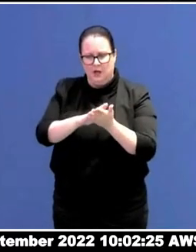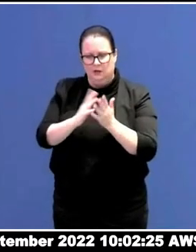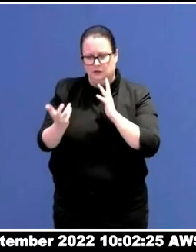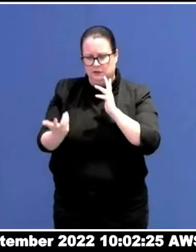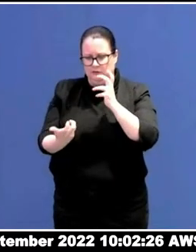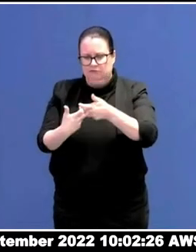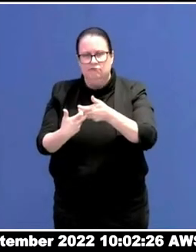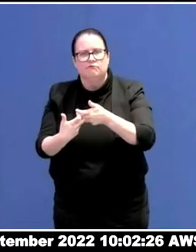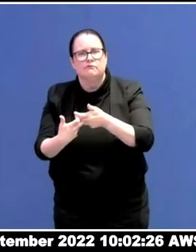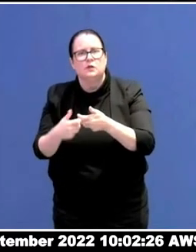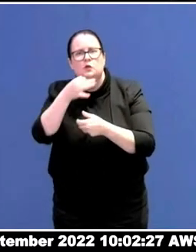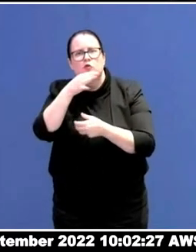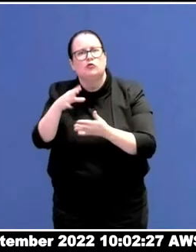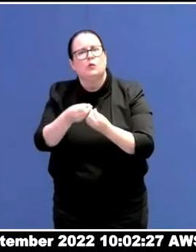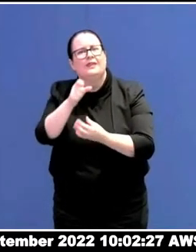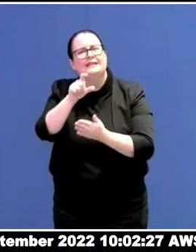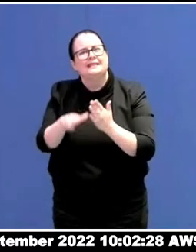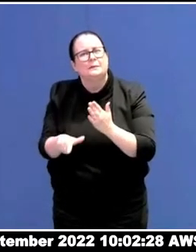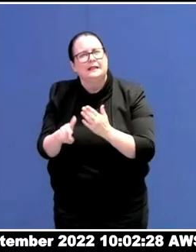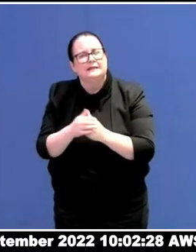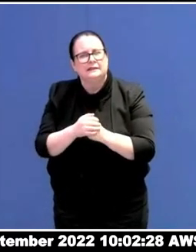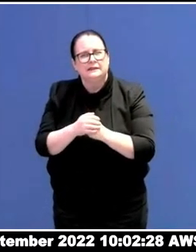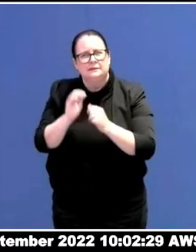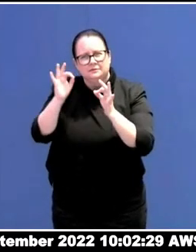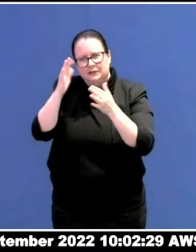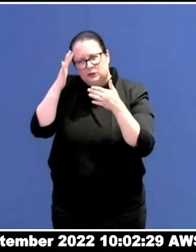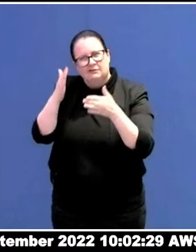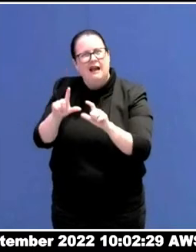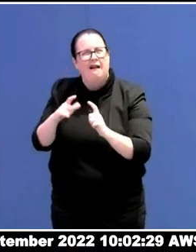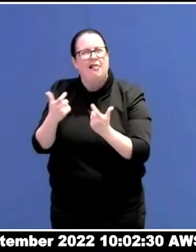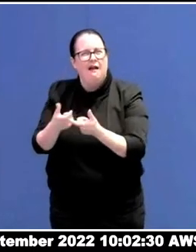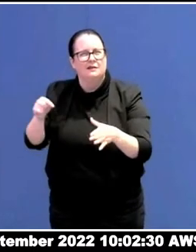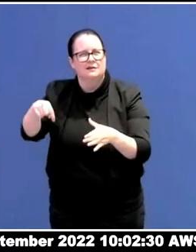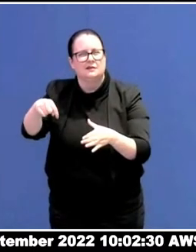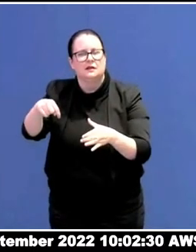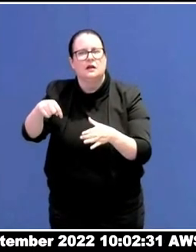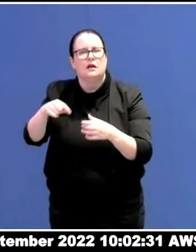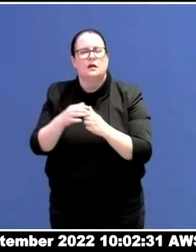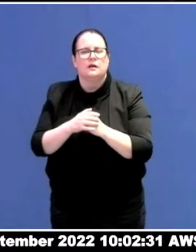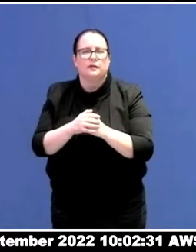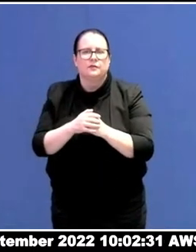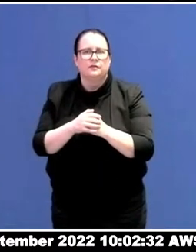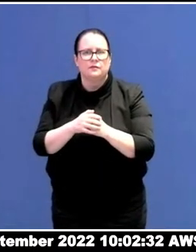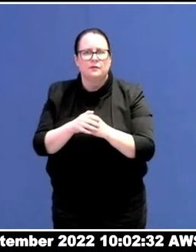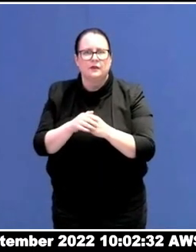children with disabilities and there are also assistants that help the teacher.